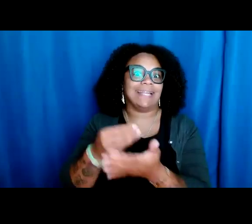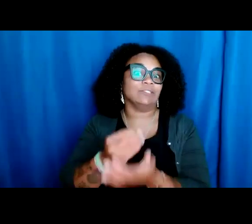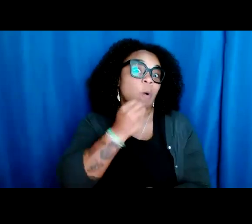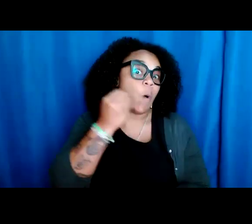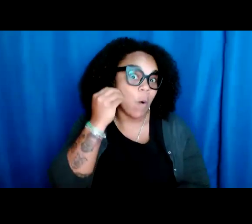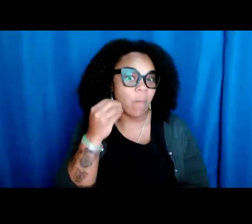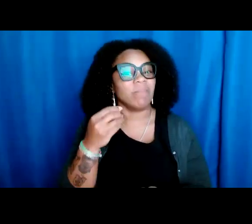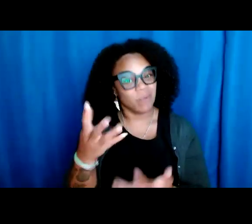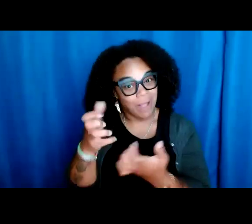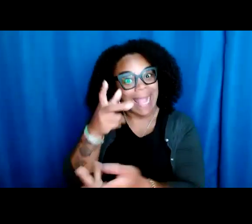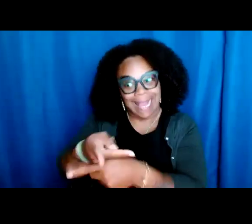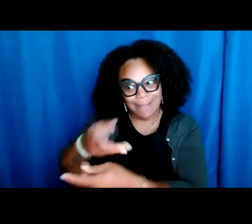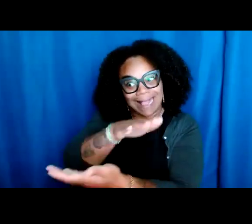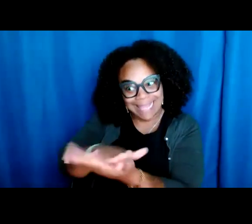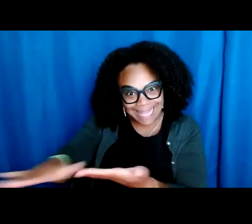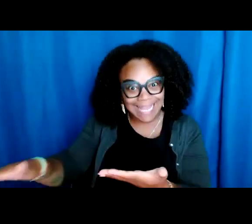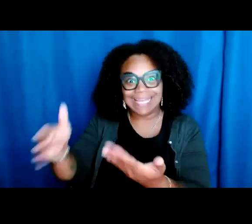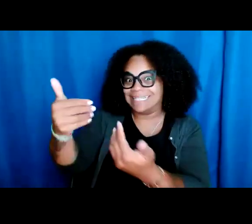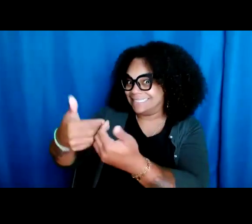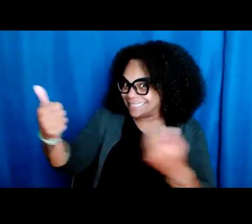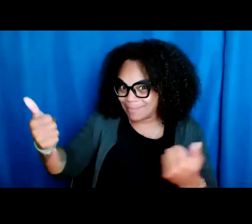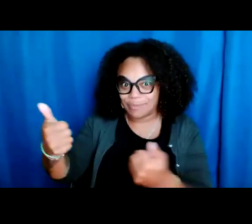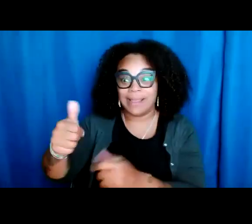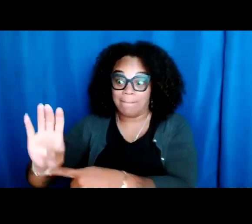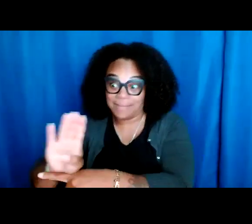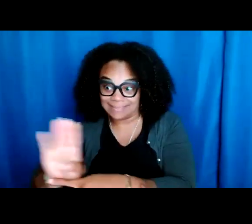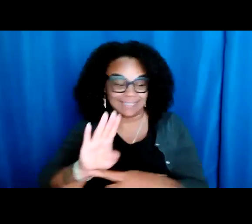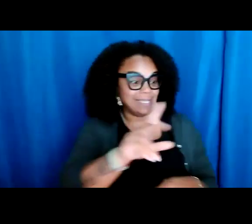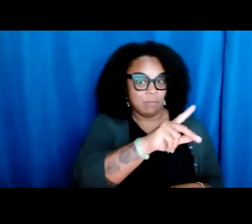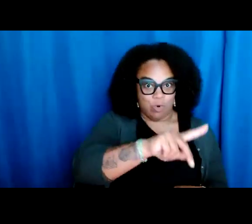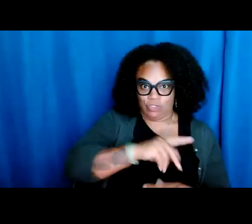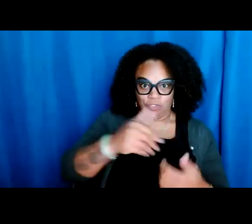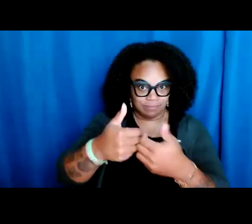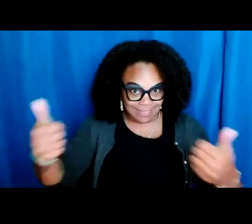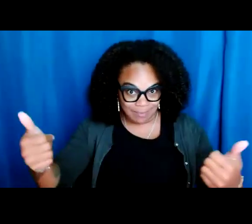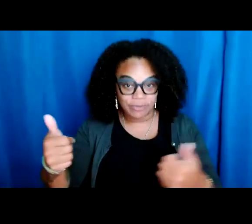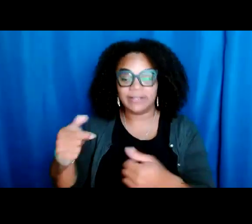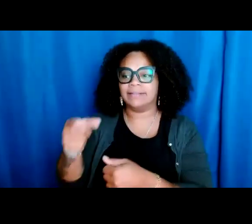keep it separate from your personal expenses and income, and you want to keep it organized.